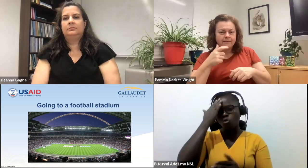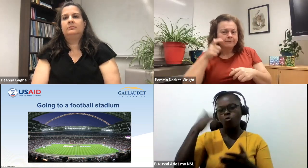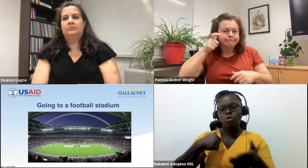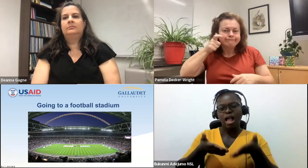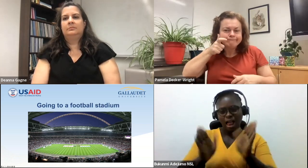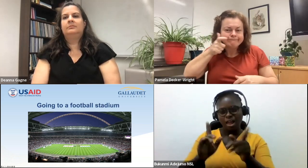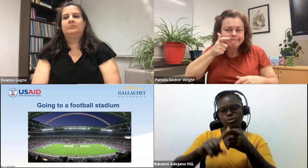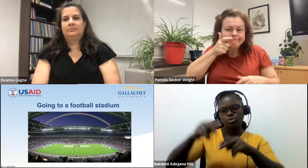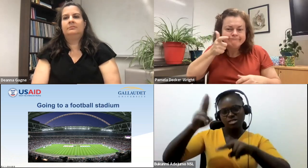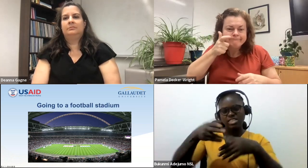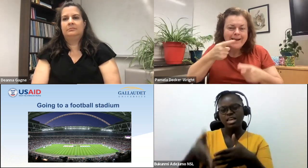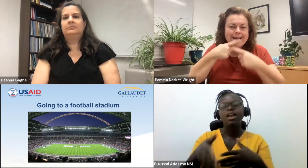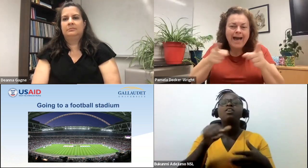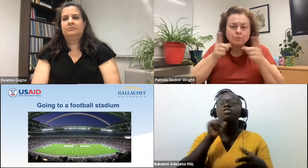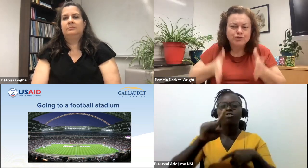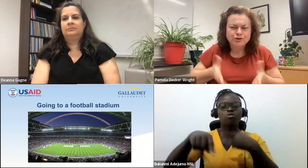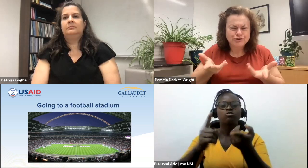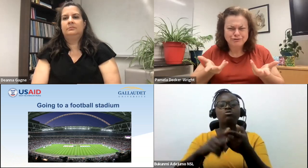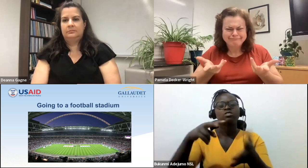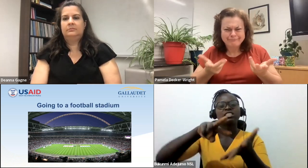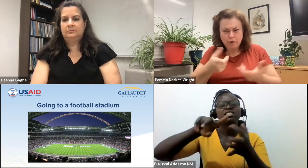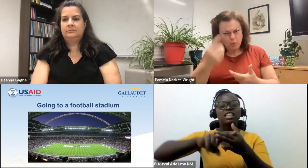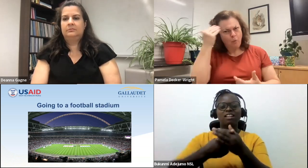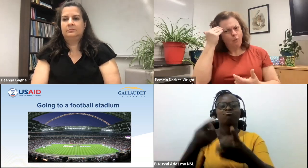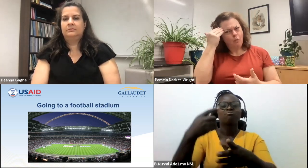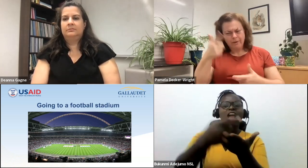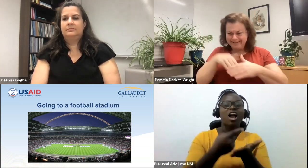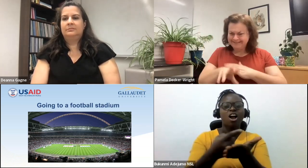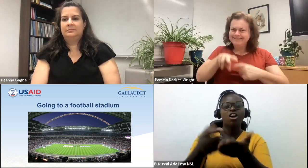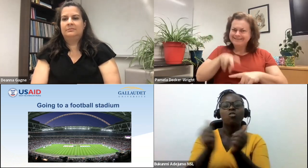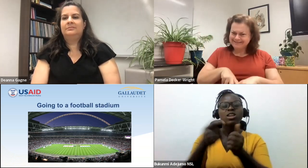How do we know that we're also not supposed to go and engage with the announcers of the game?